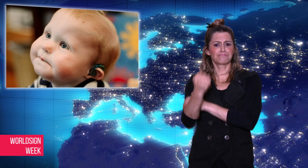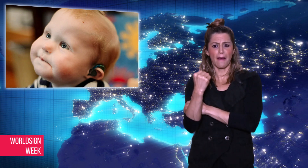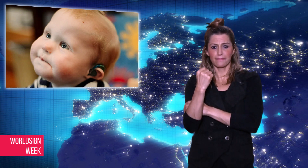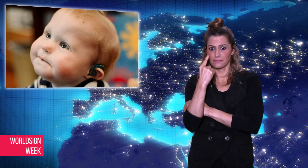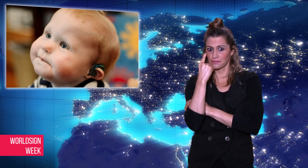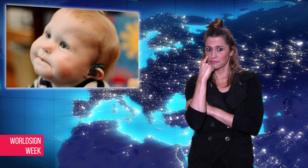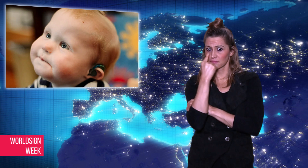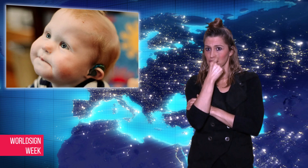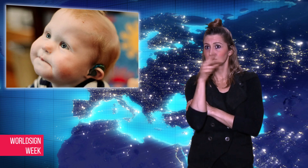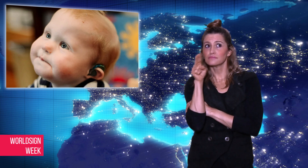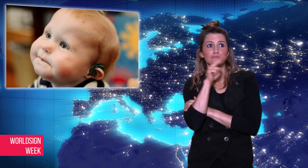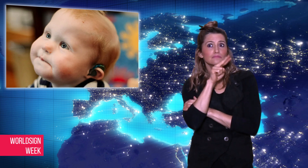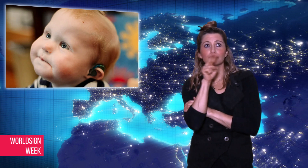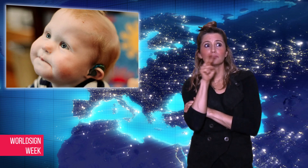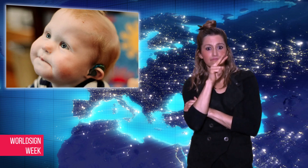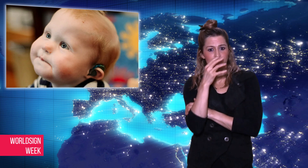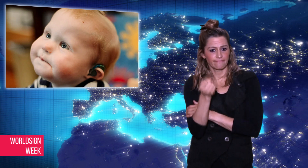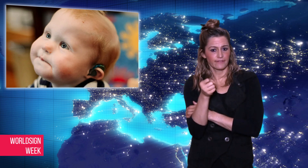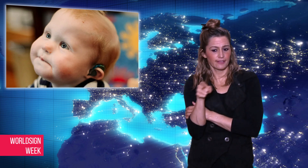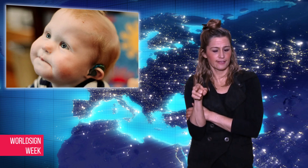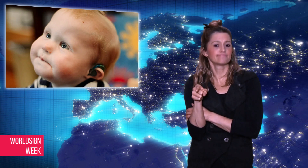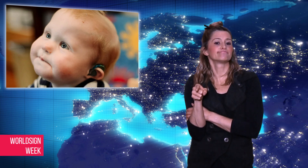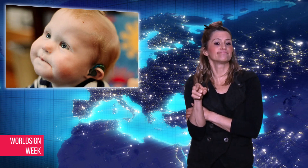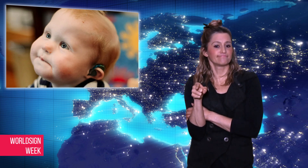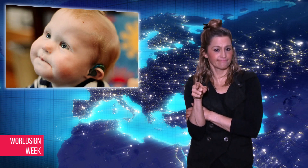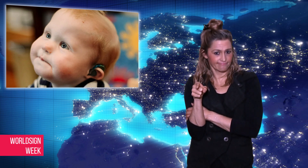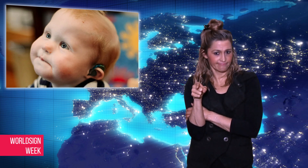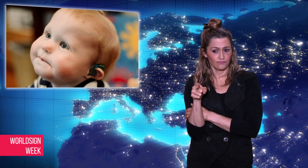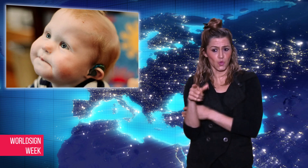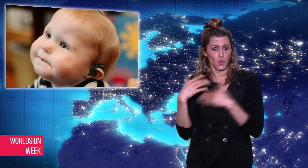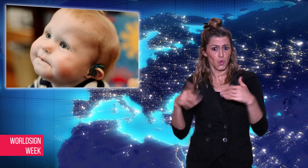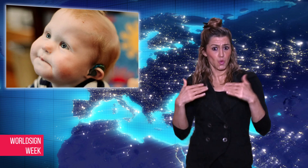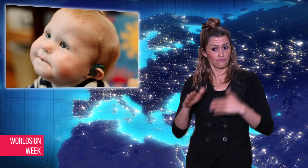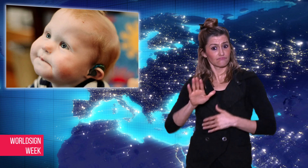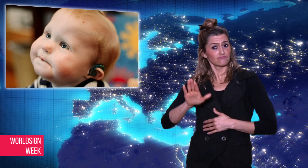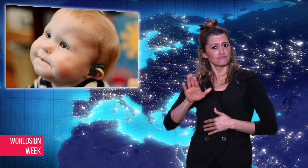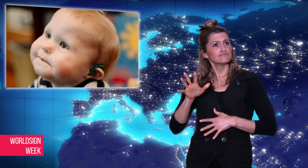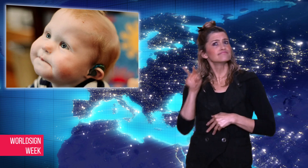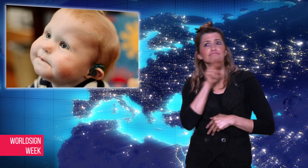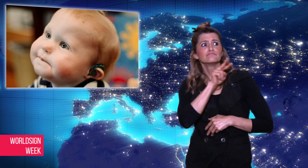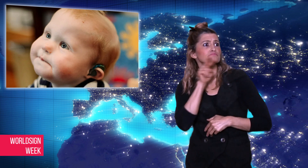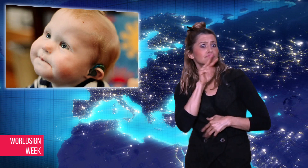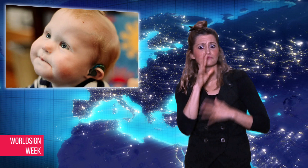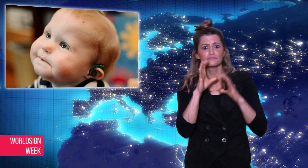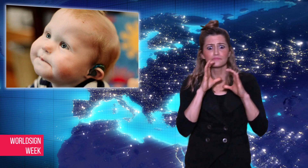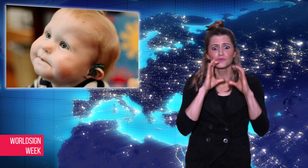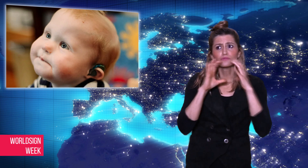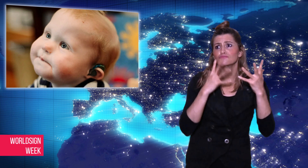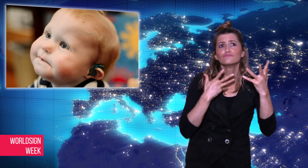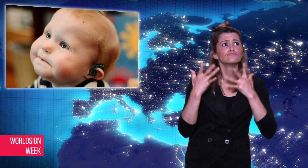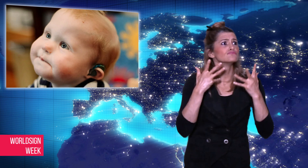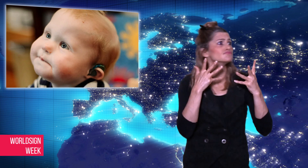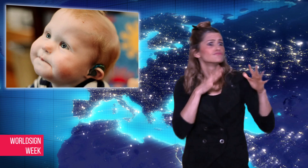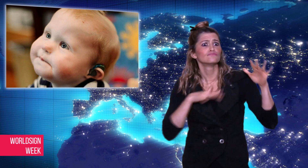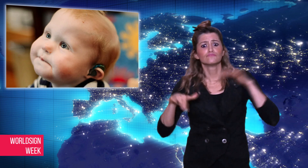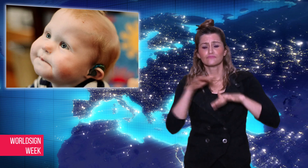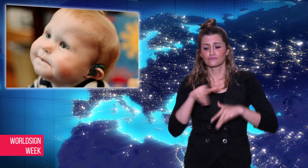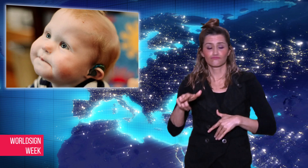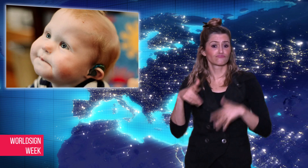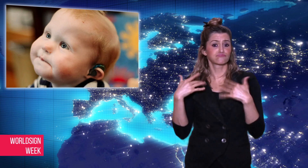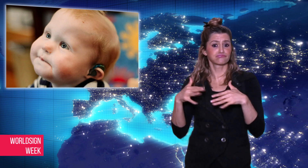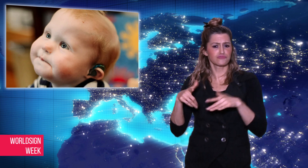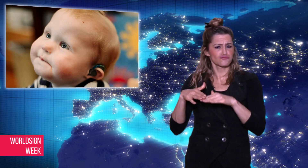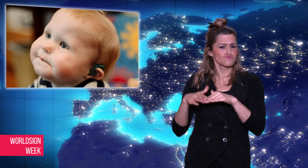demonstrated strong gaze-following behavior at